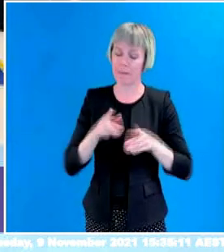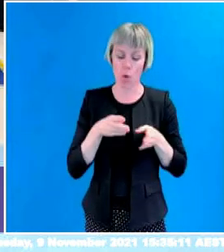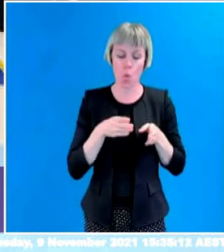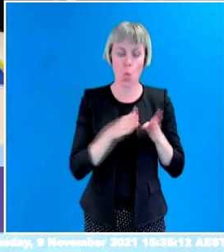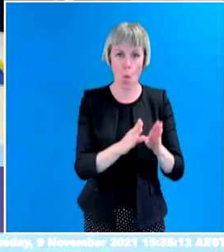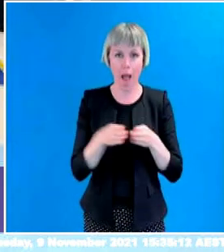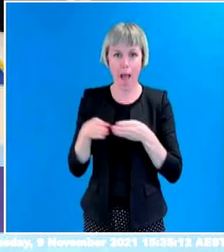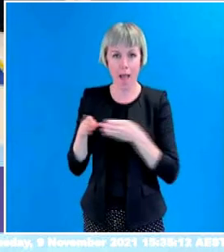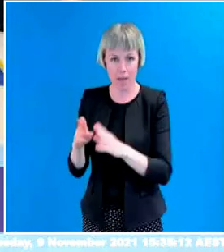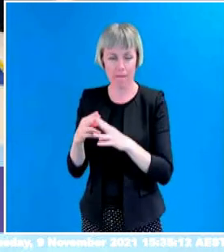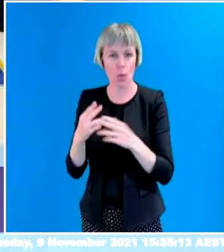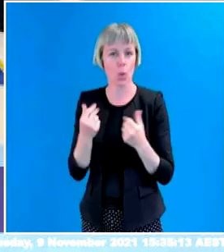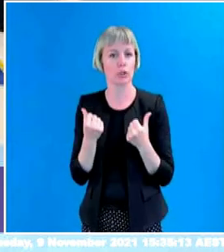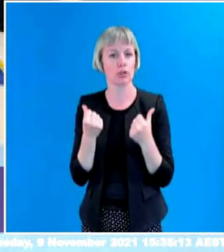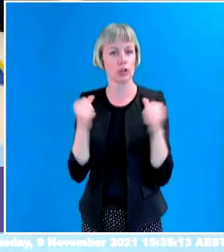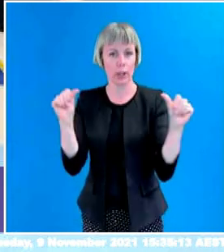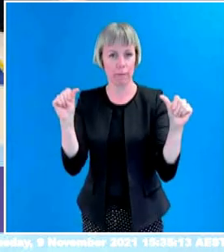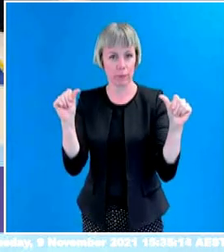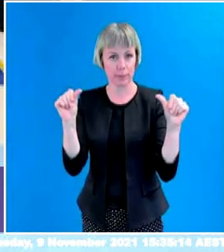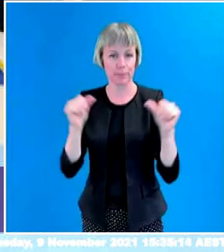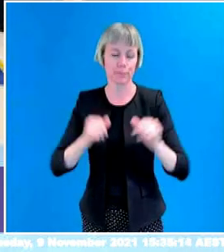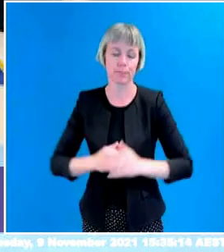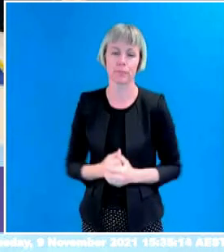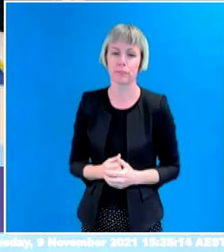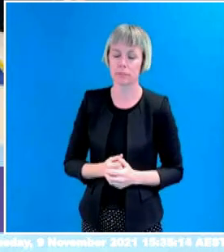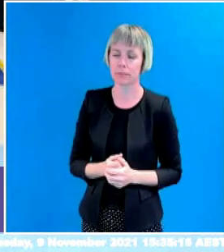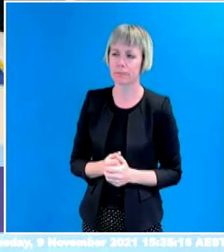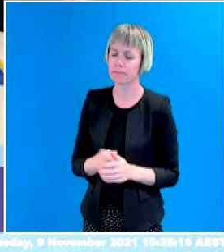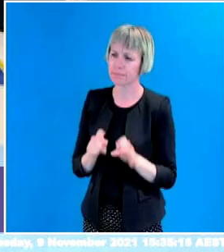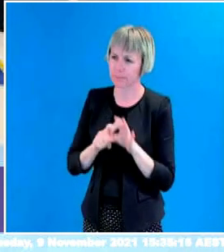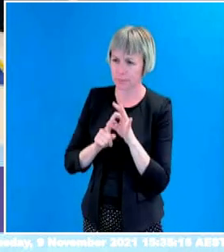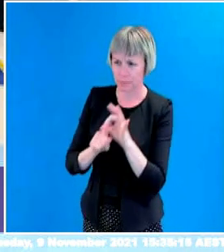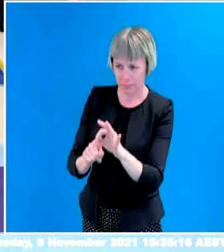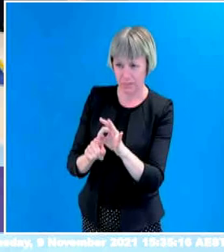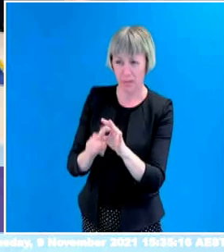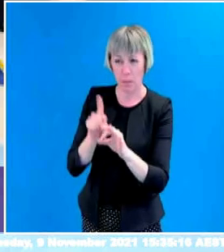Having the concept of reasonable adjustment in a definition of